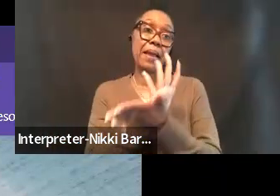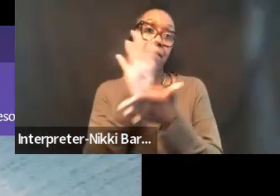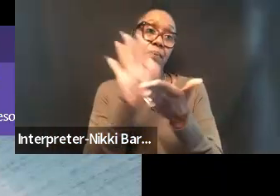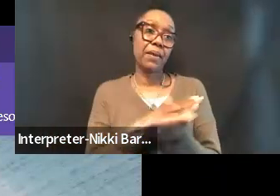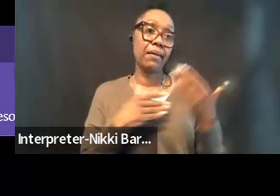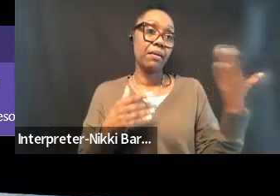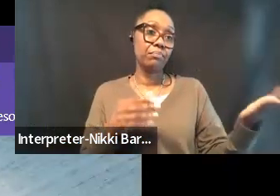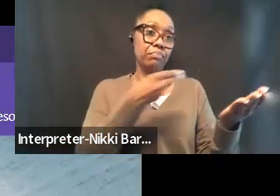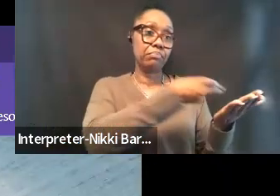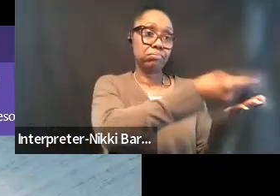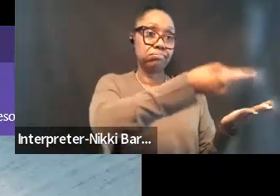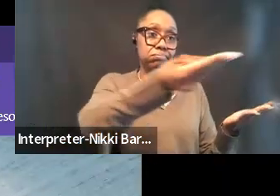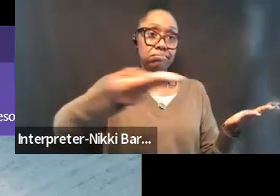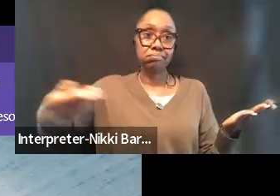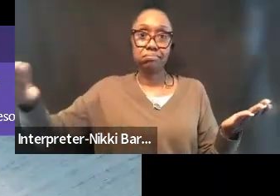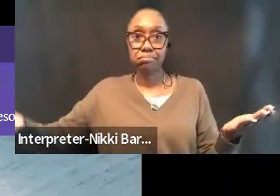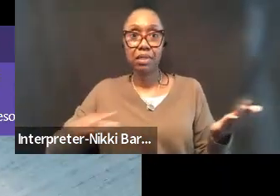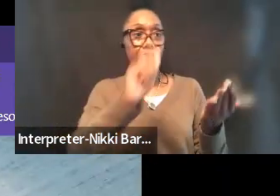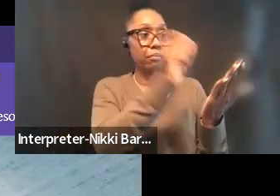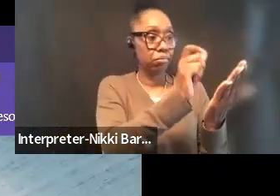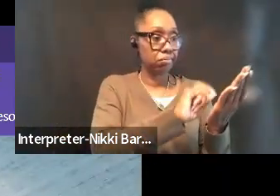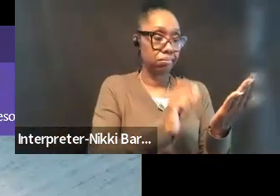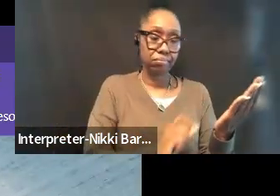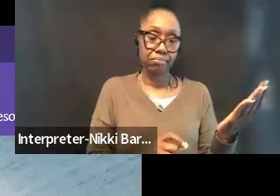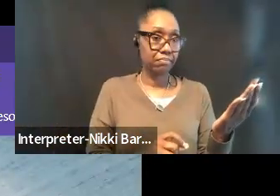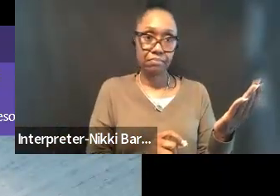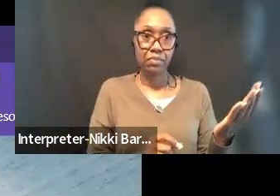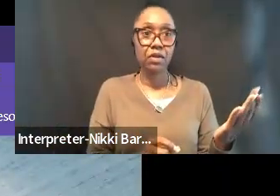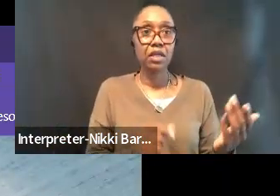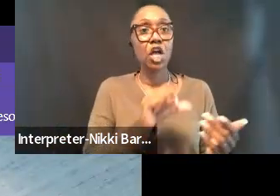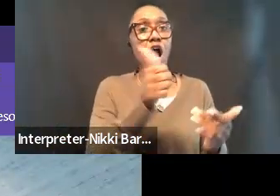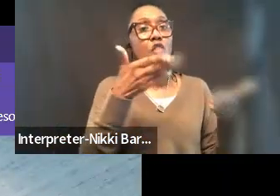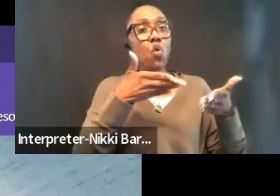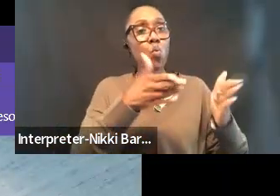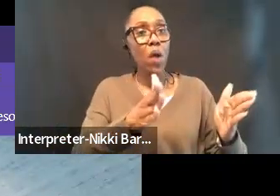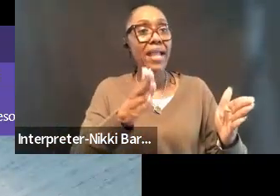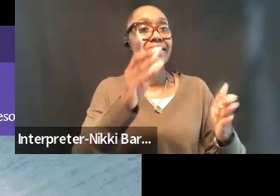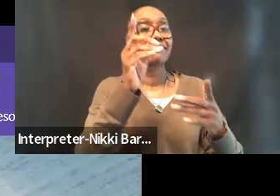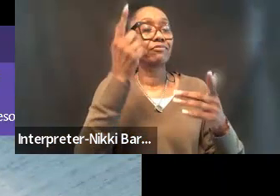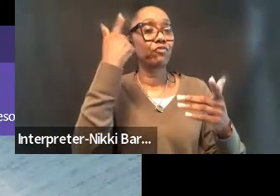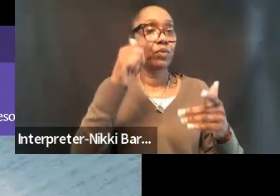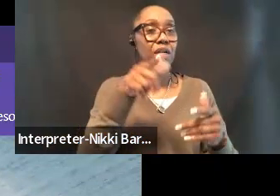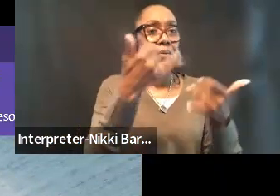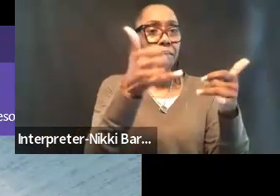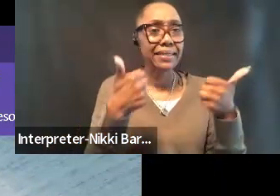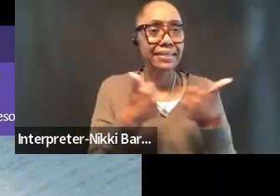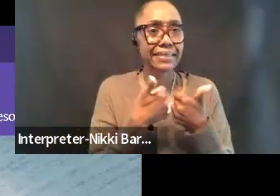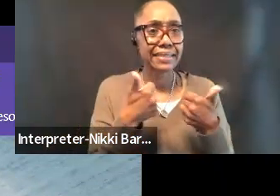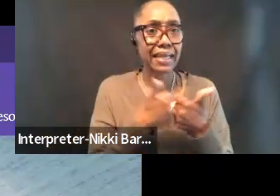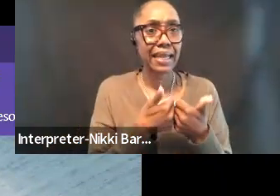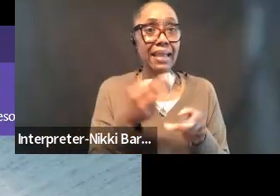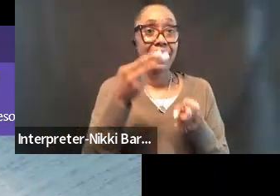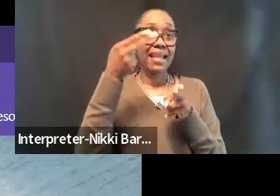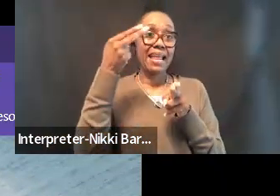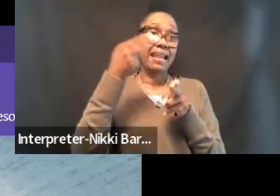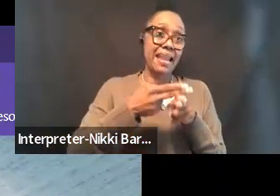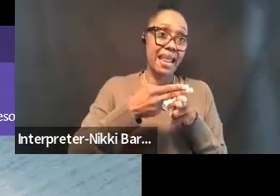So I also want to show, this next. Slide. And play this game called name this disability.